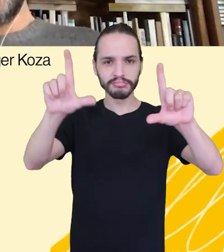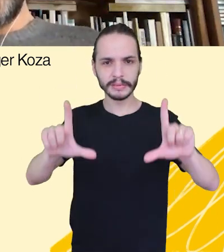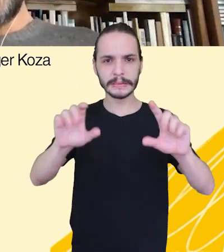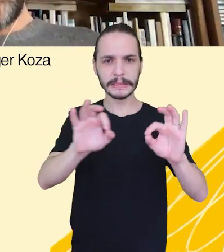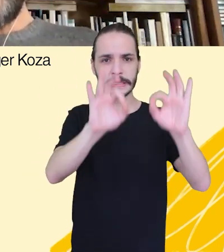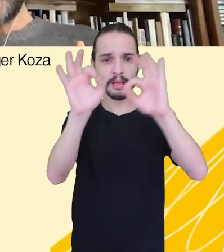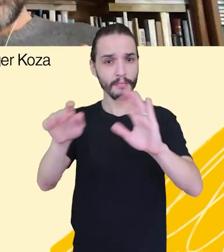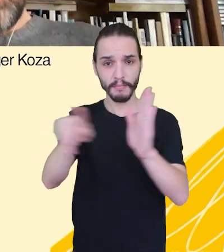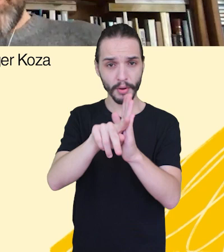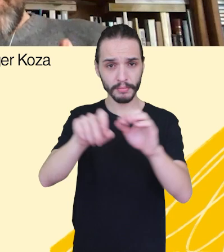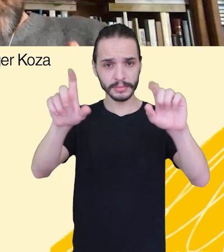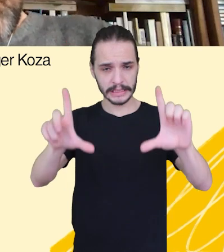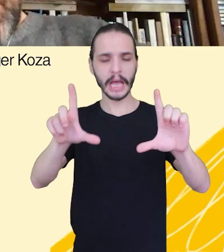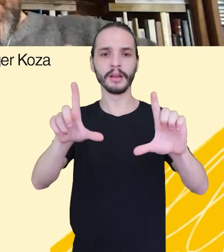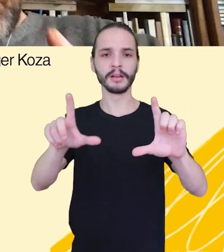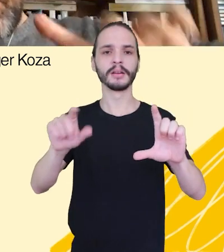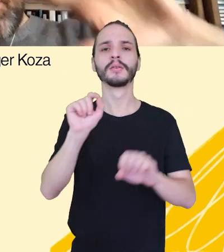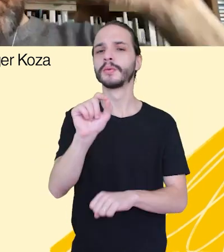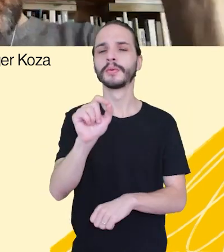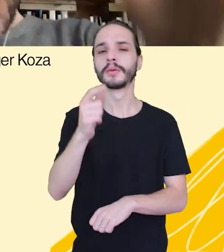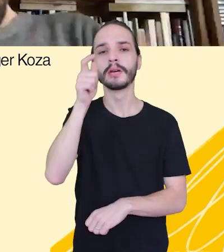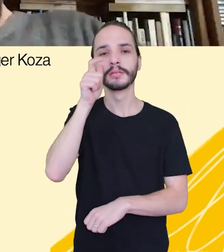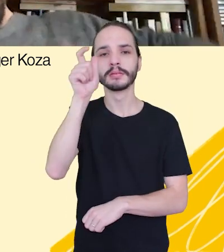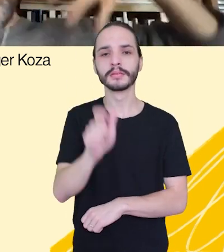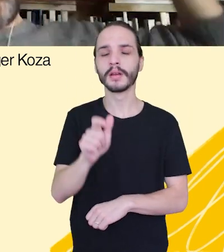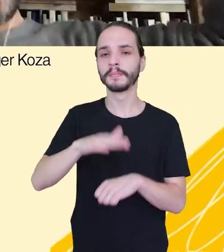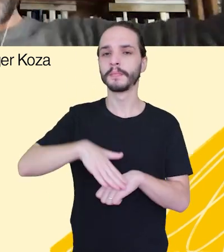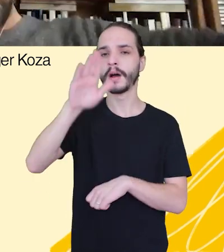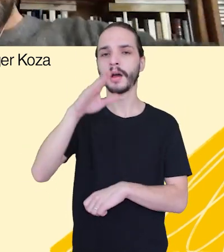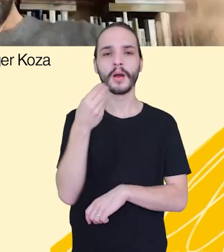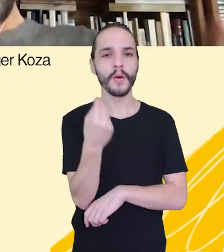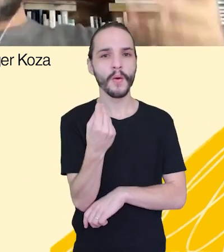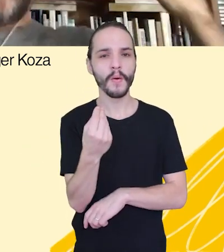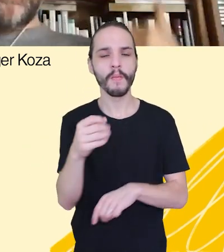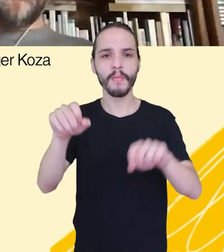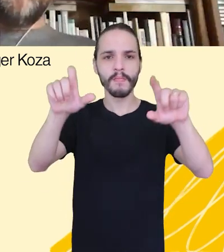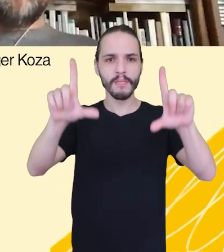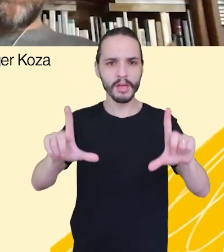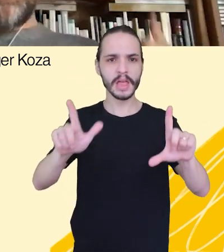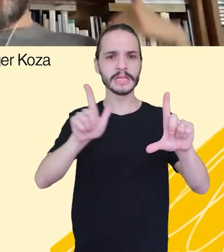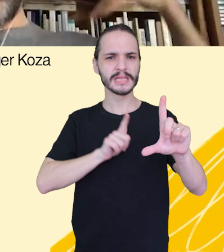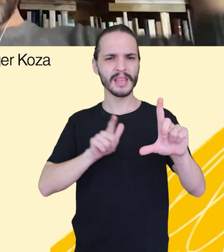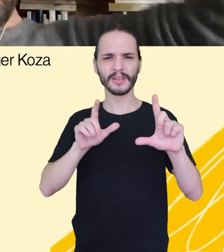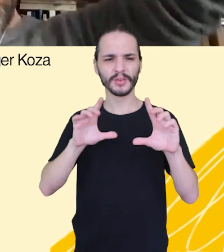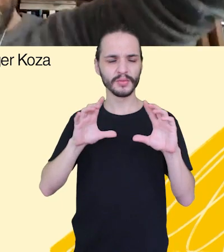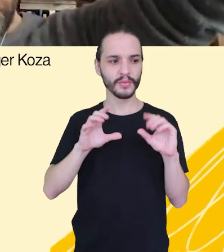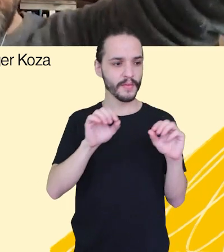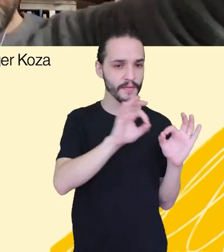is how it reworks the whole film together. What is behind and what is coming up.